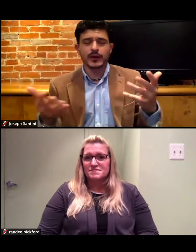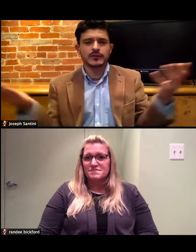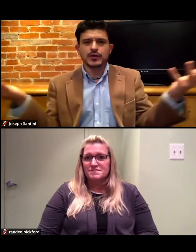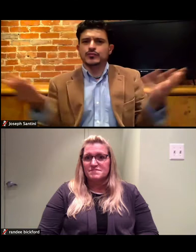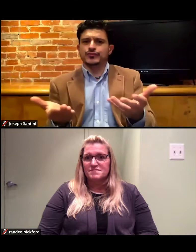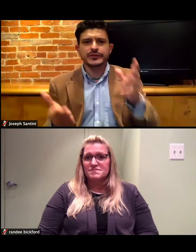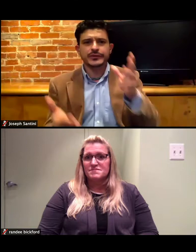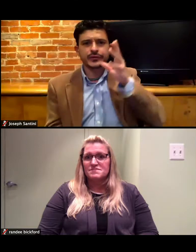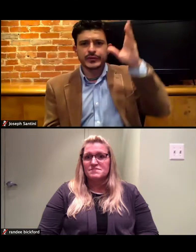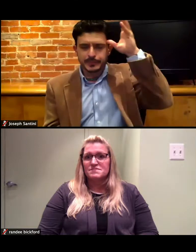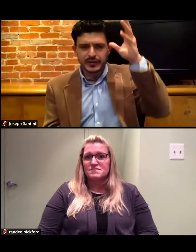for this process.